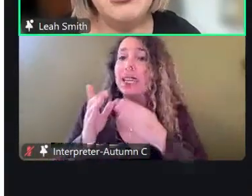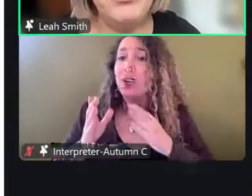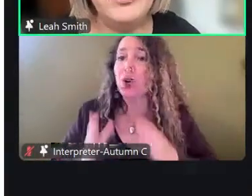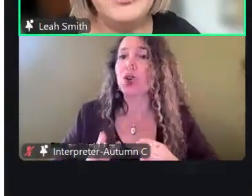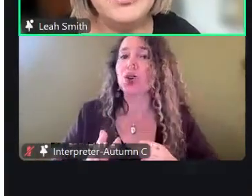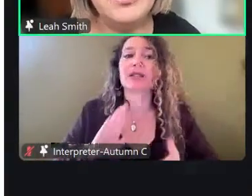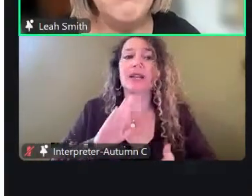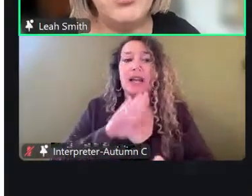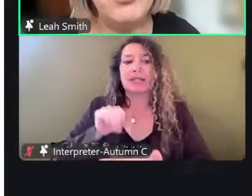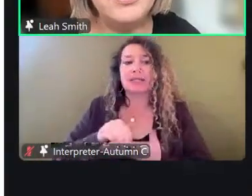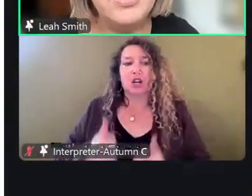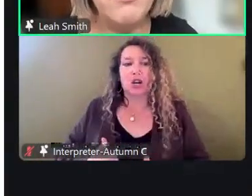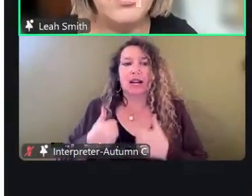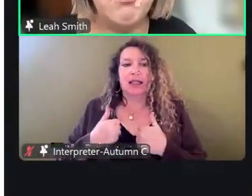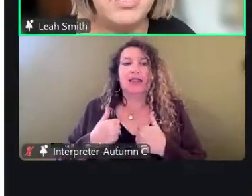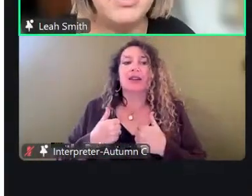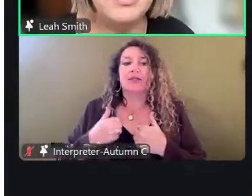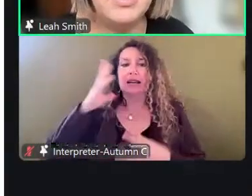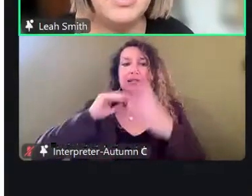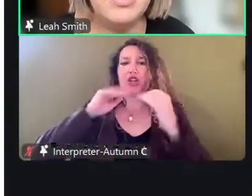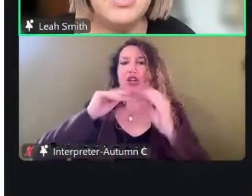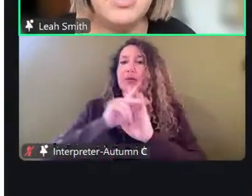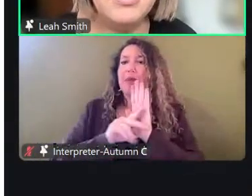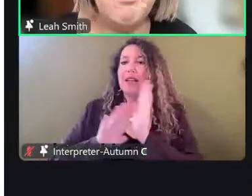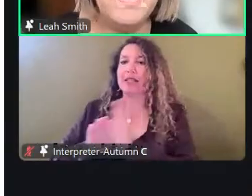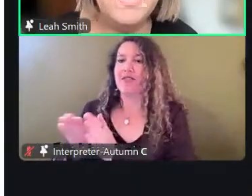experience and policy development. Some of these